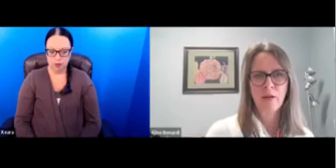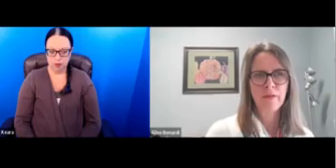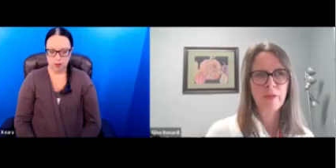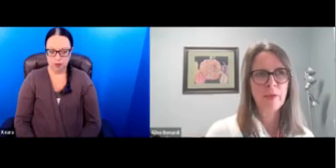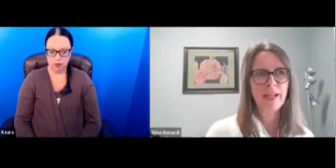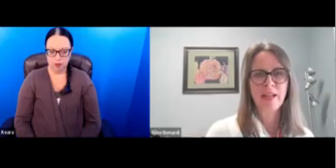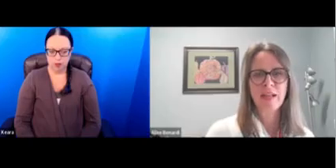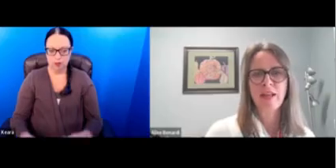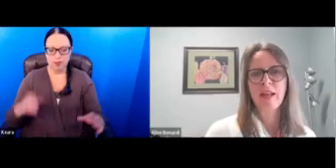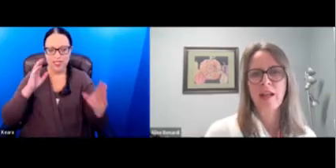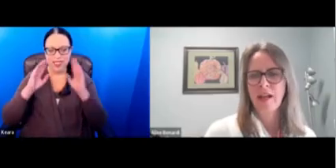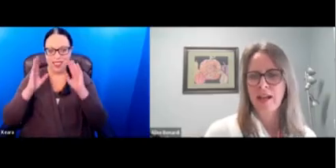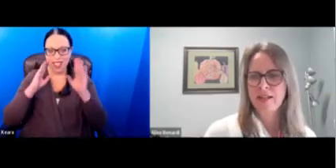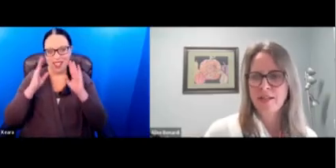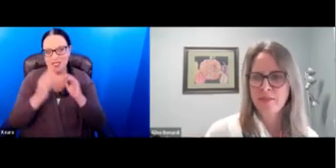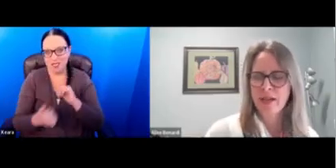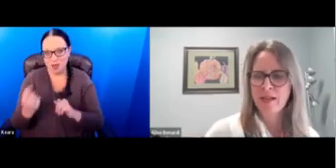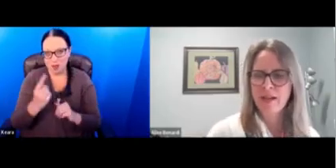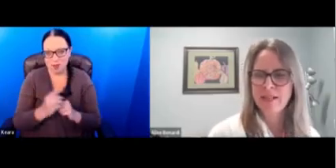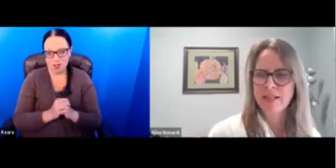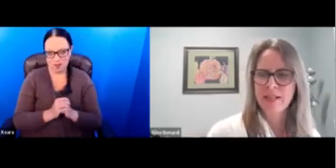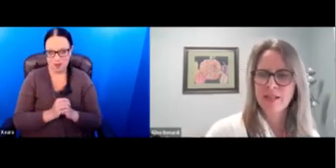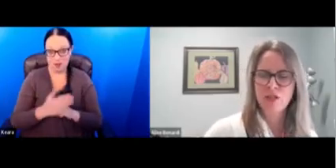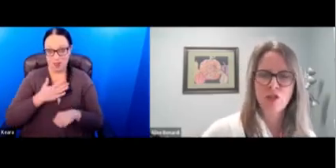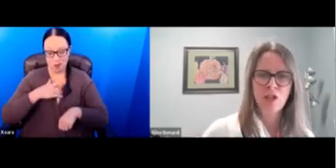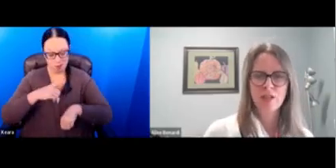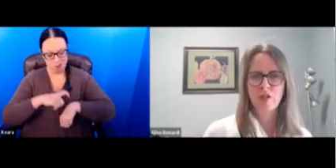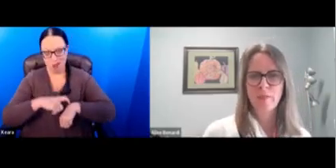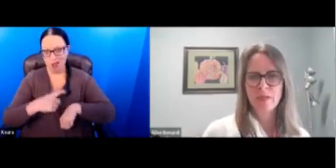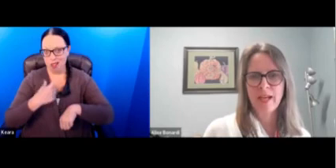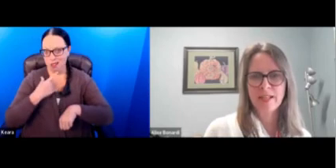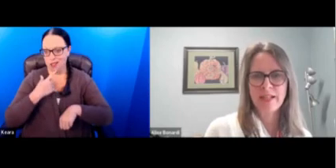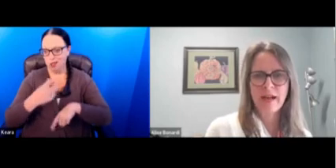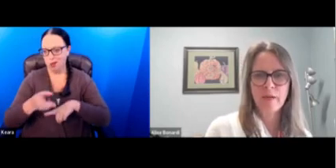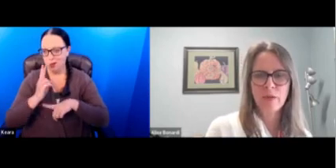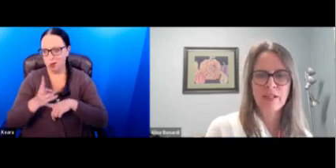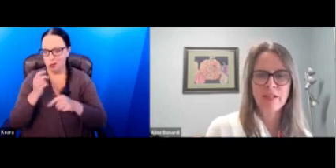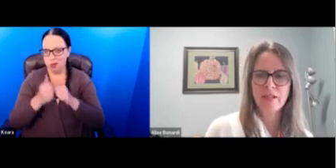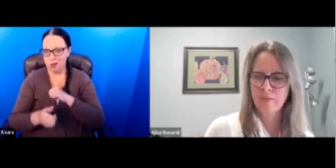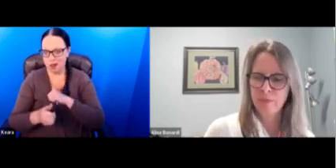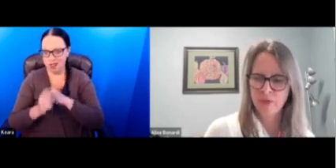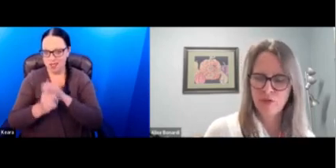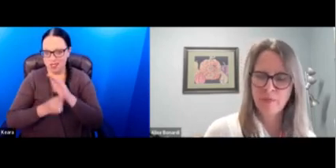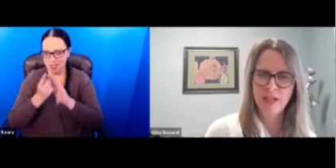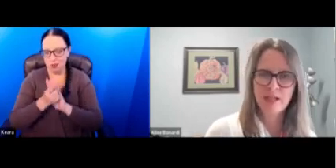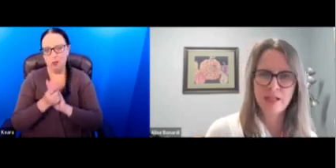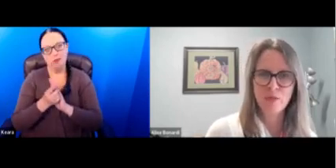Alixe Bonardi: Hello, everyone. As my clock says it is just two minutes past the hour. We still have people streaming into this